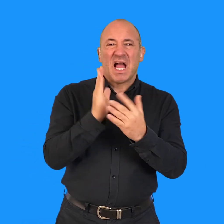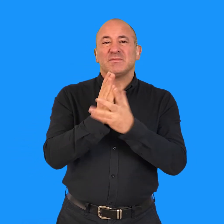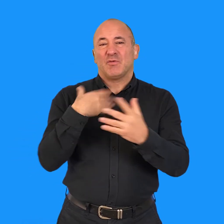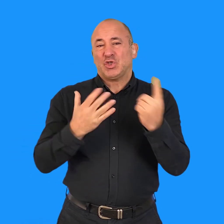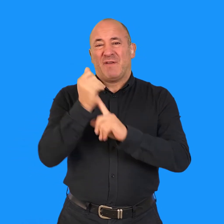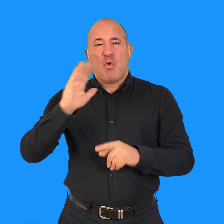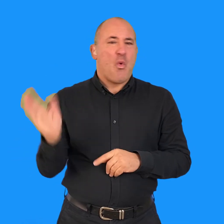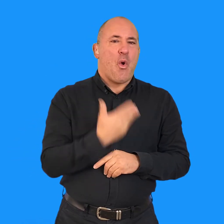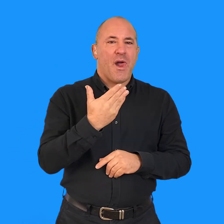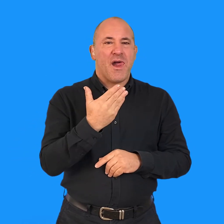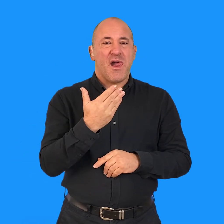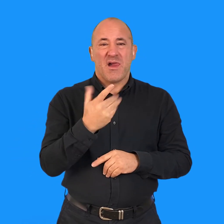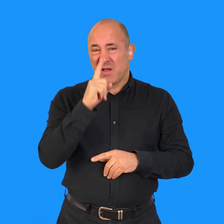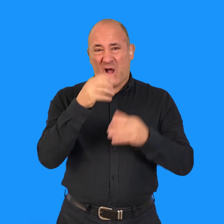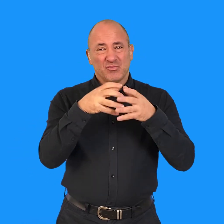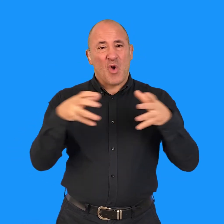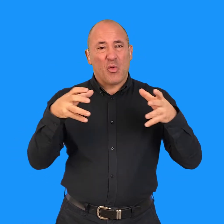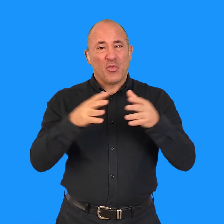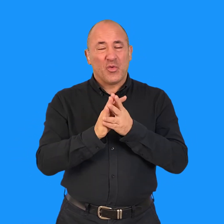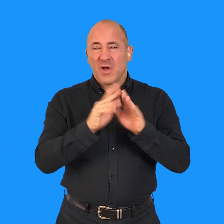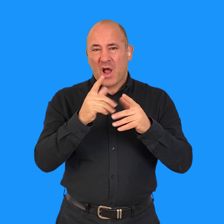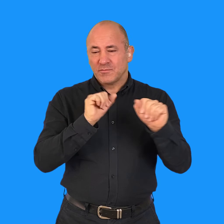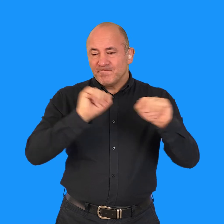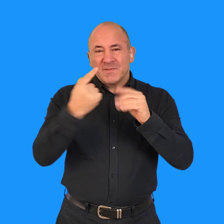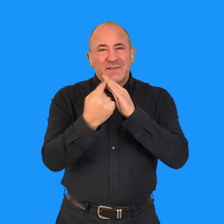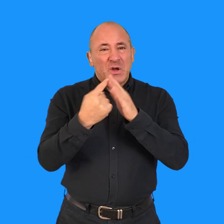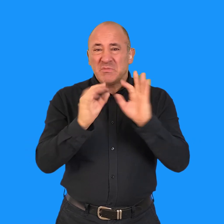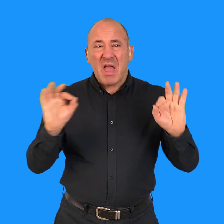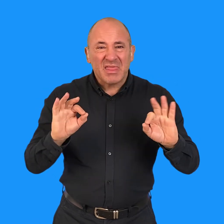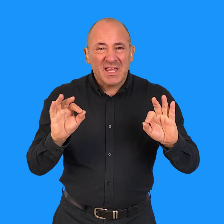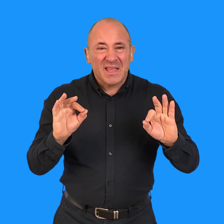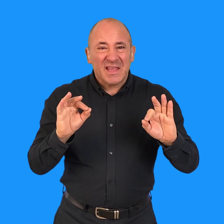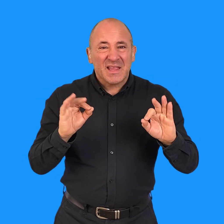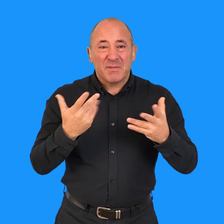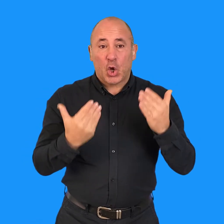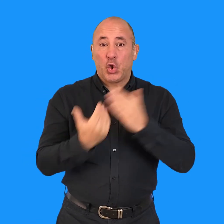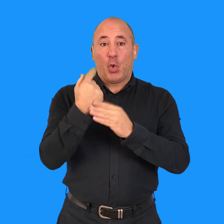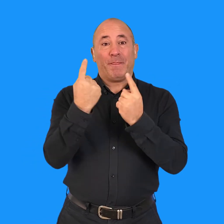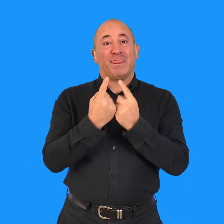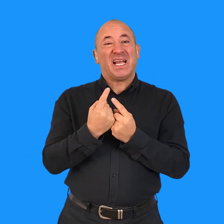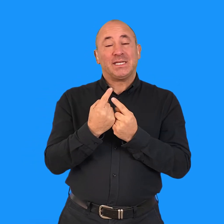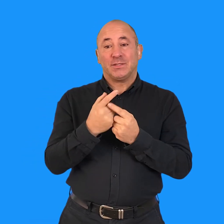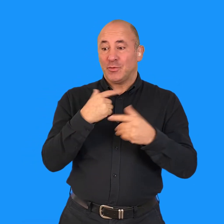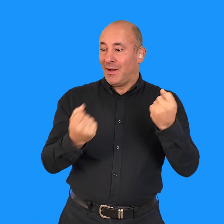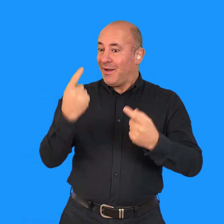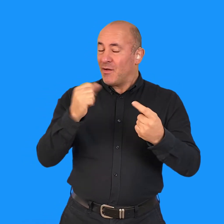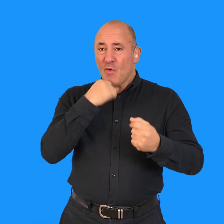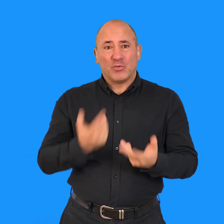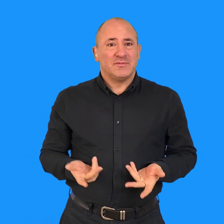there's no room for new things that happen. People are disabled in so many different ways that I really believe that we are not gonna be able